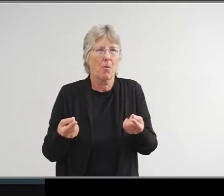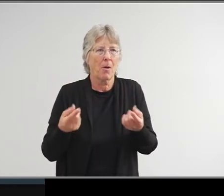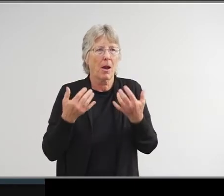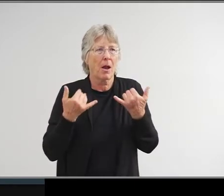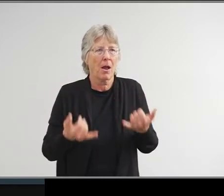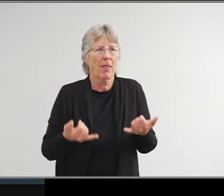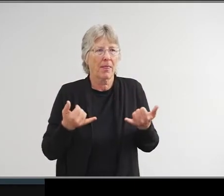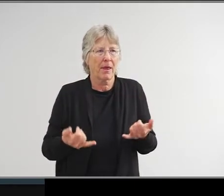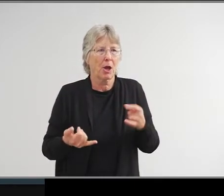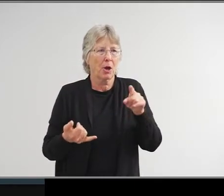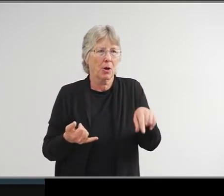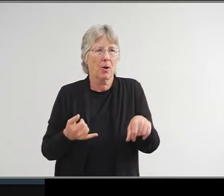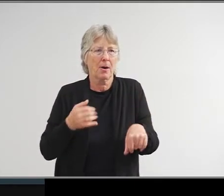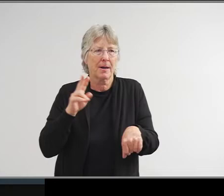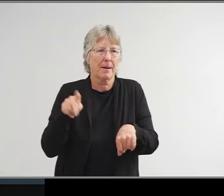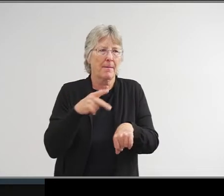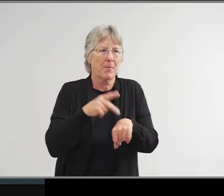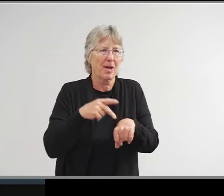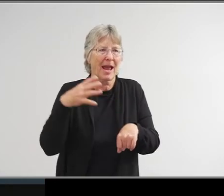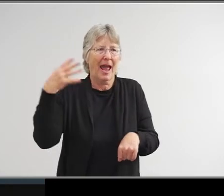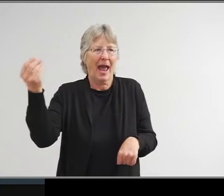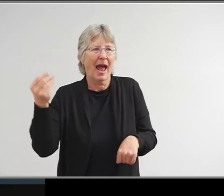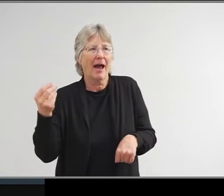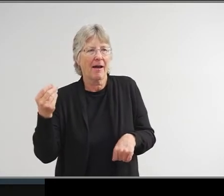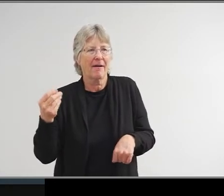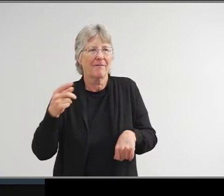is out for a period of time taking care of her health.